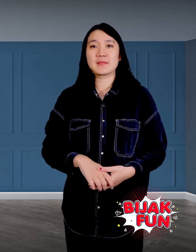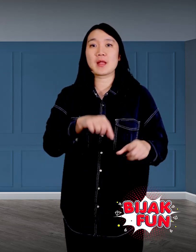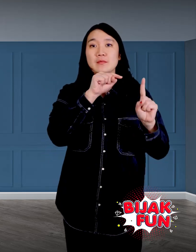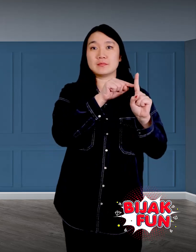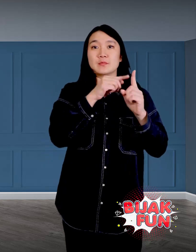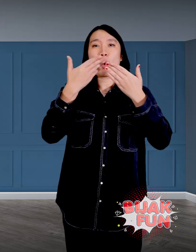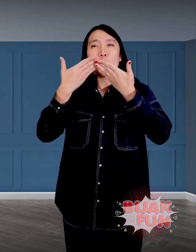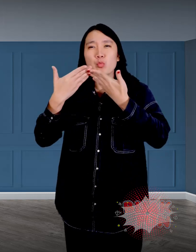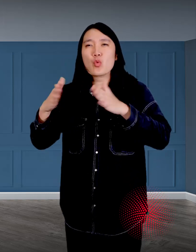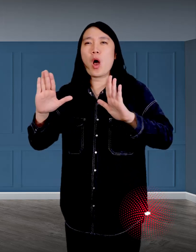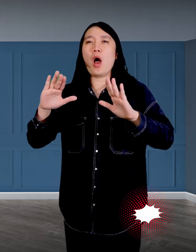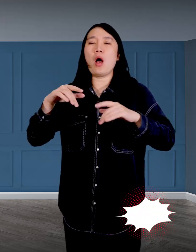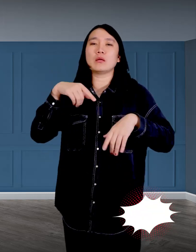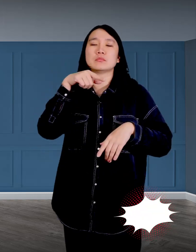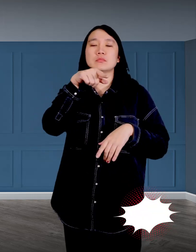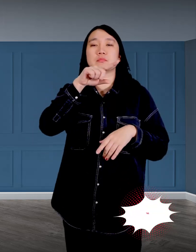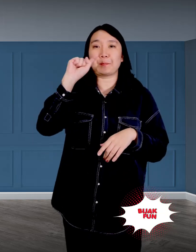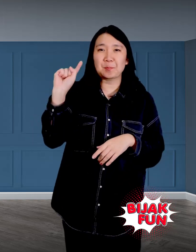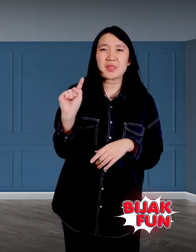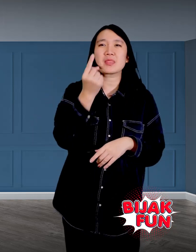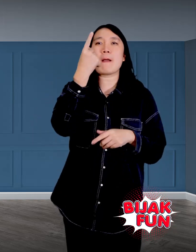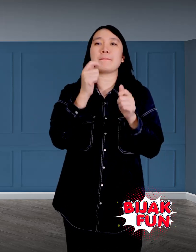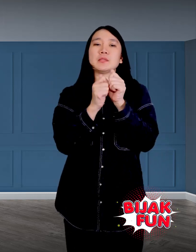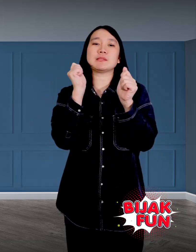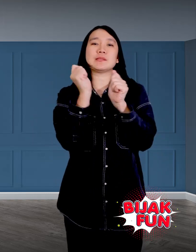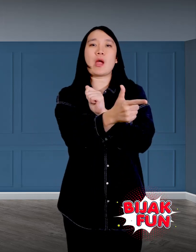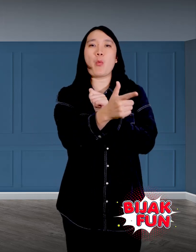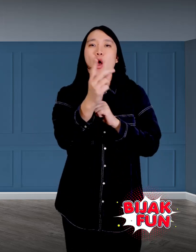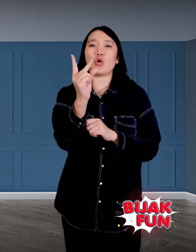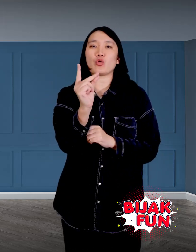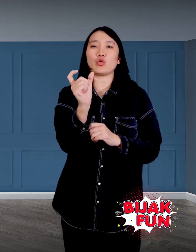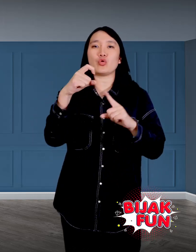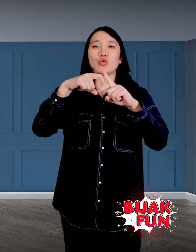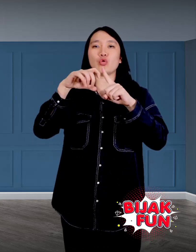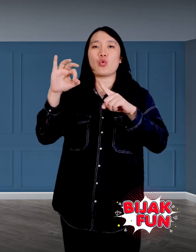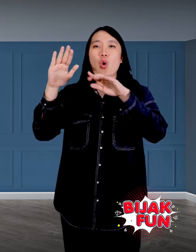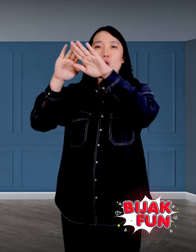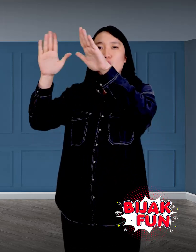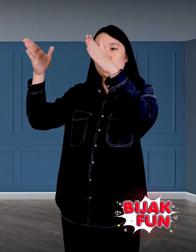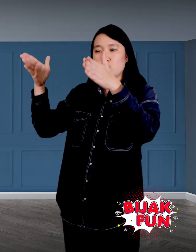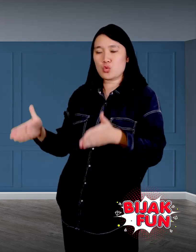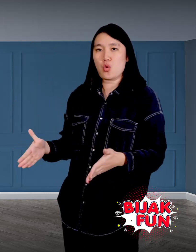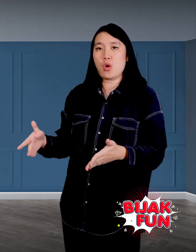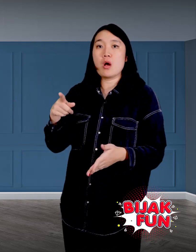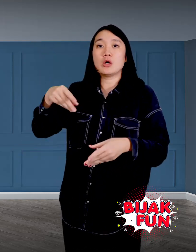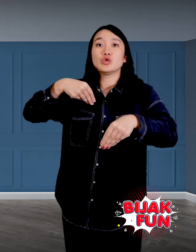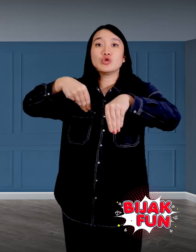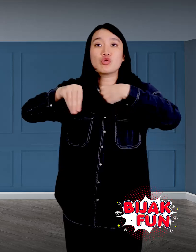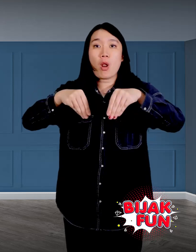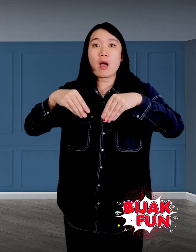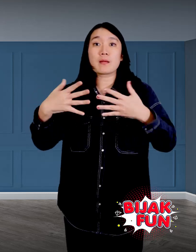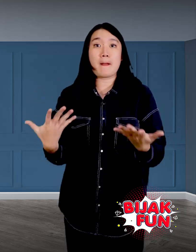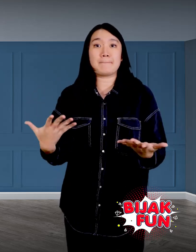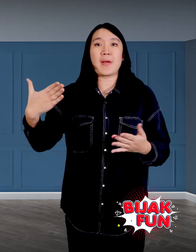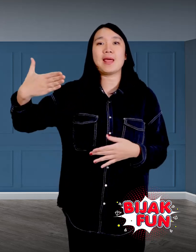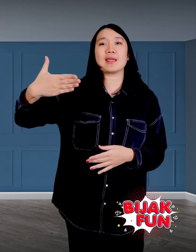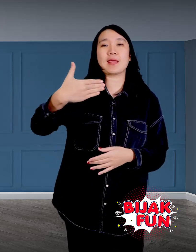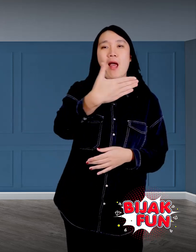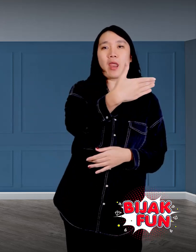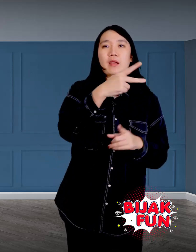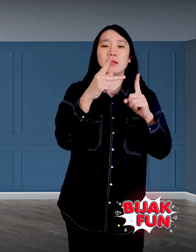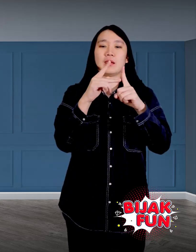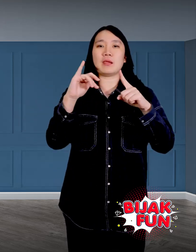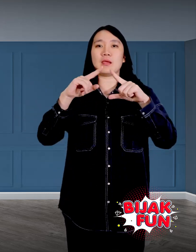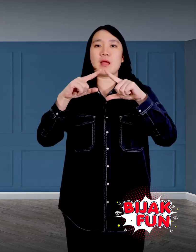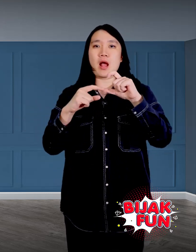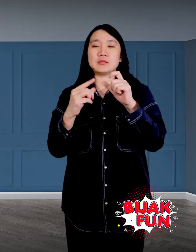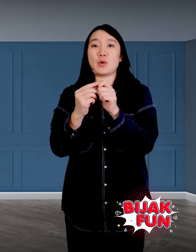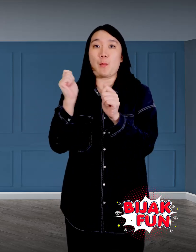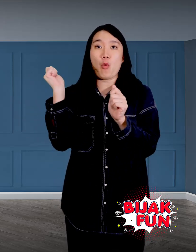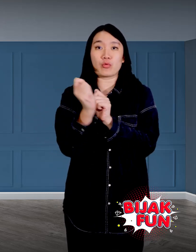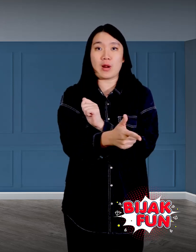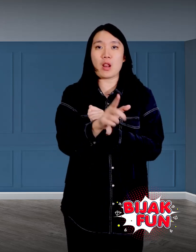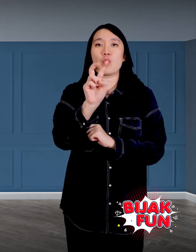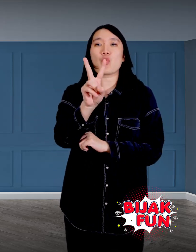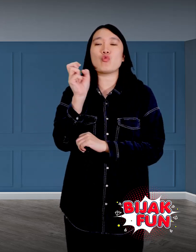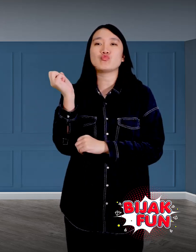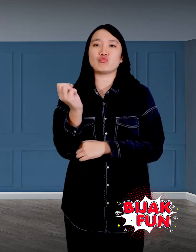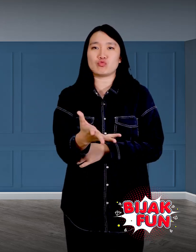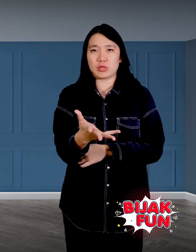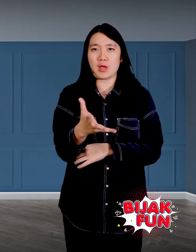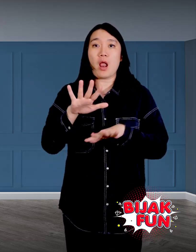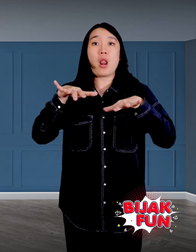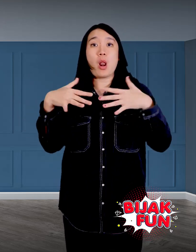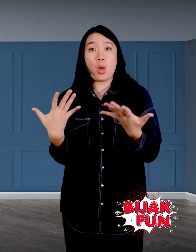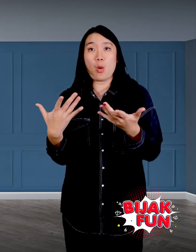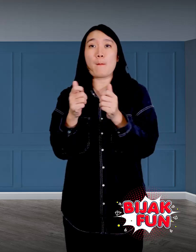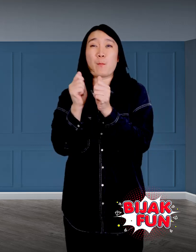He first rented a shophouse for business selling ornamental fish with capital of 2 million,